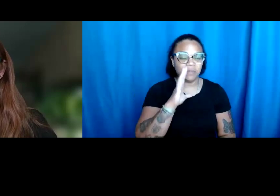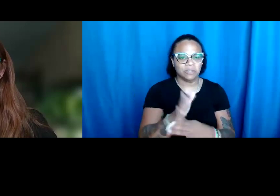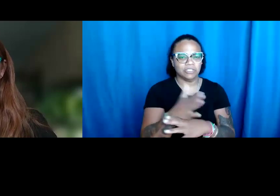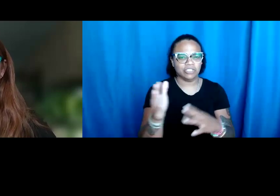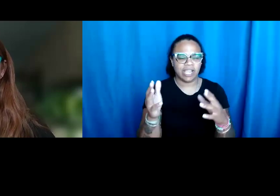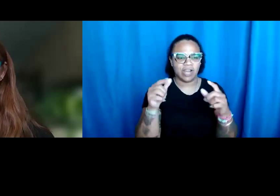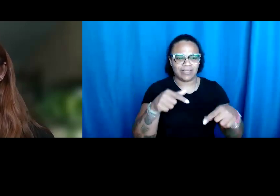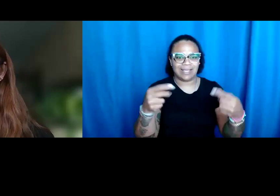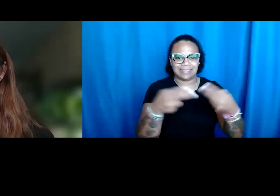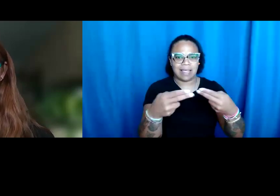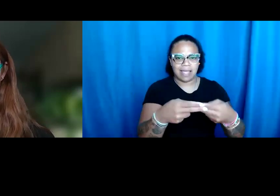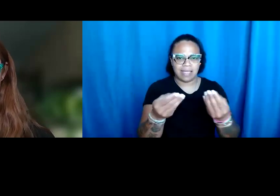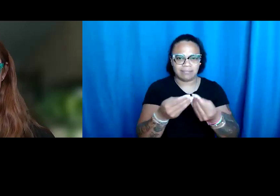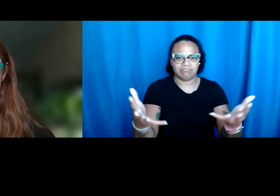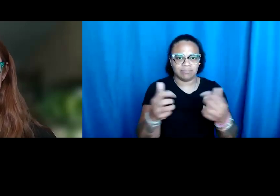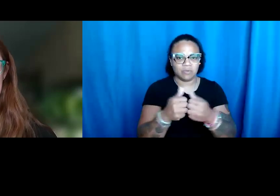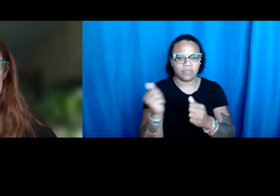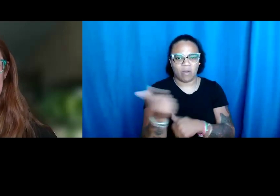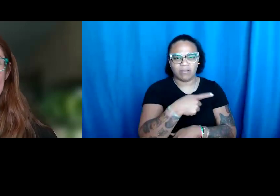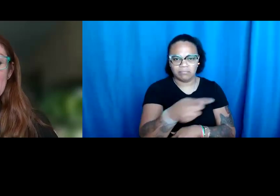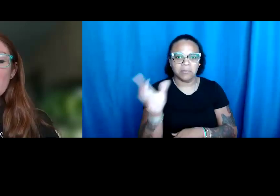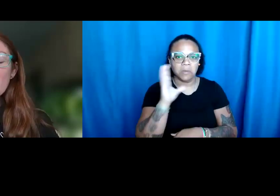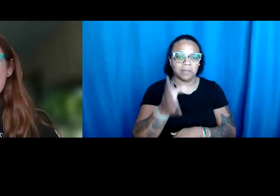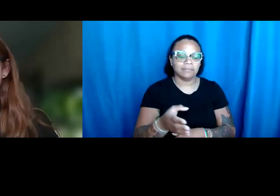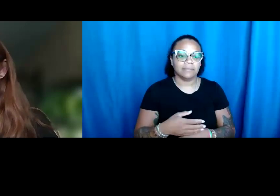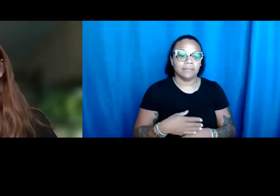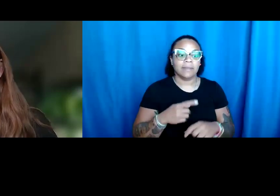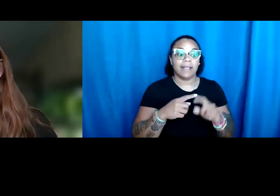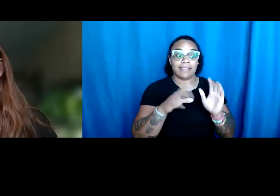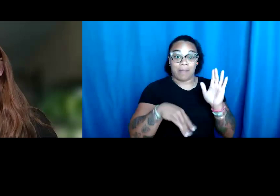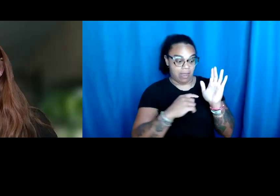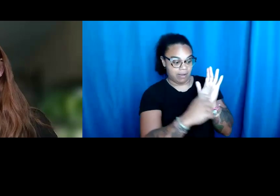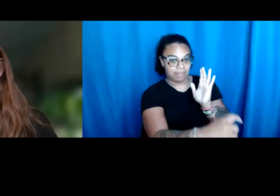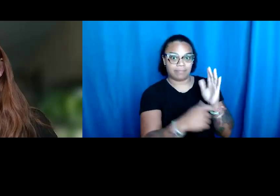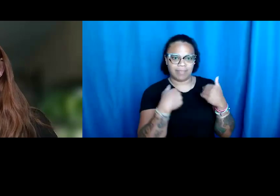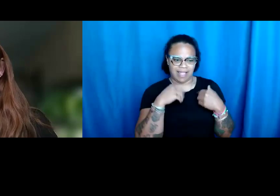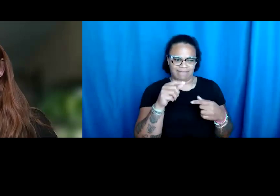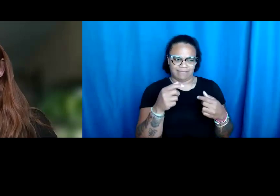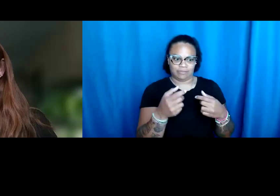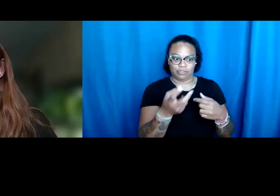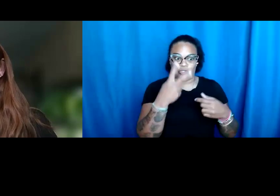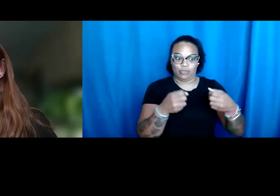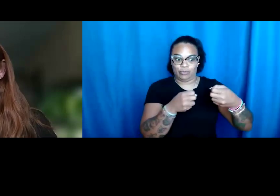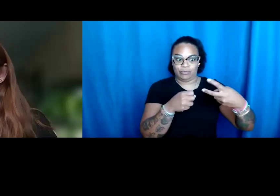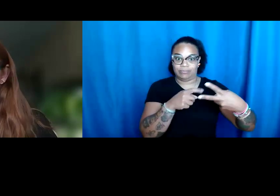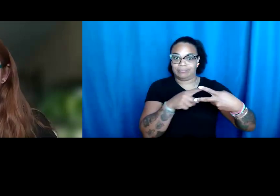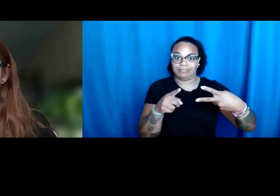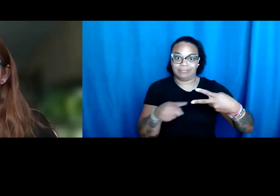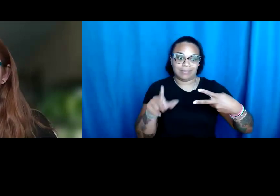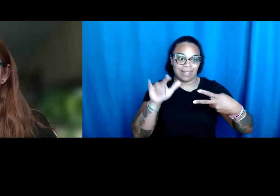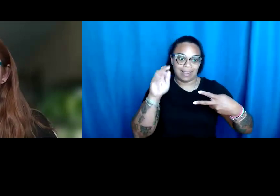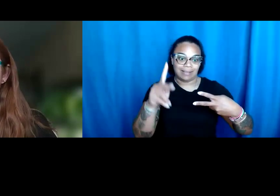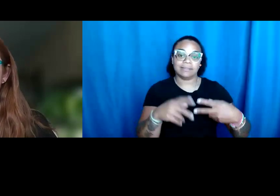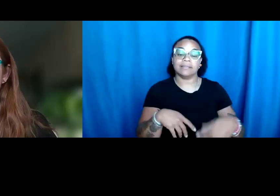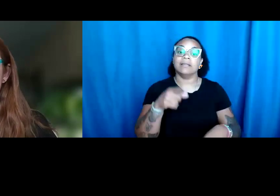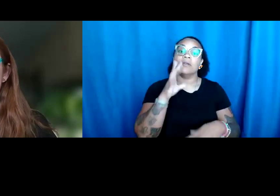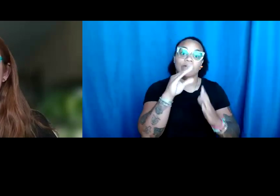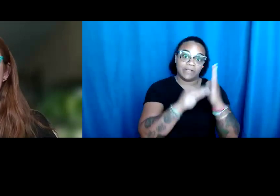For both of our programs, you fill out a request for information.